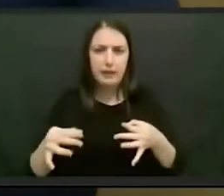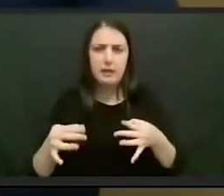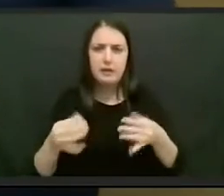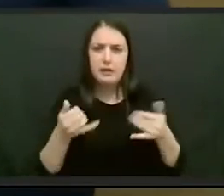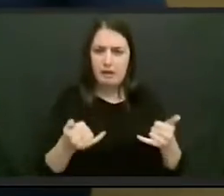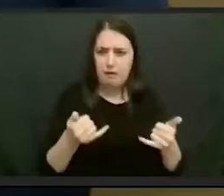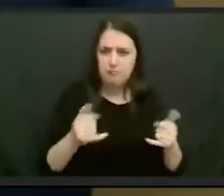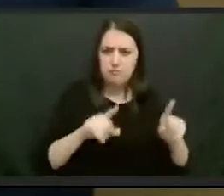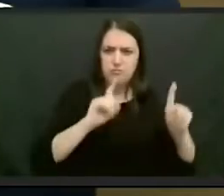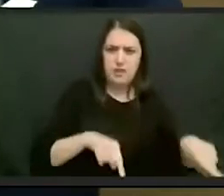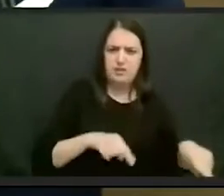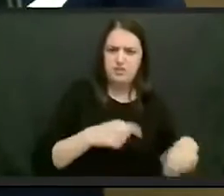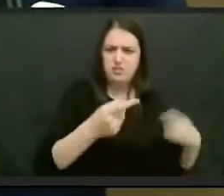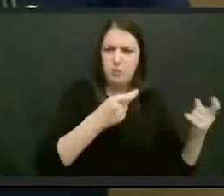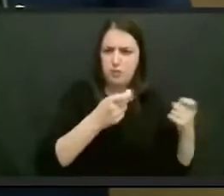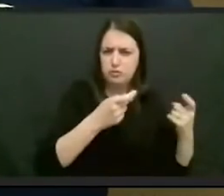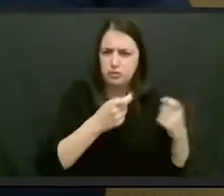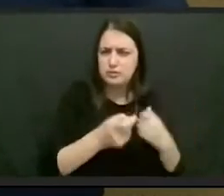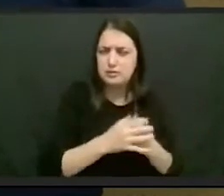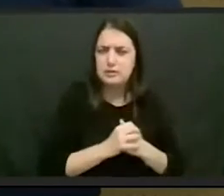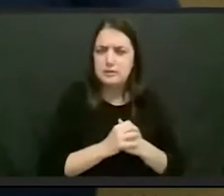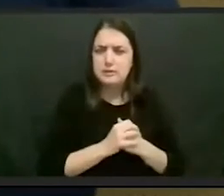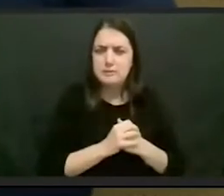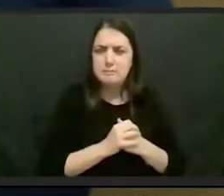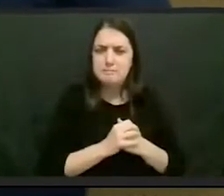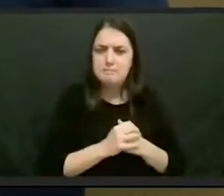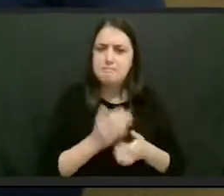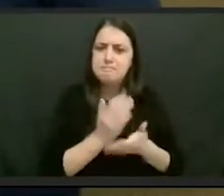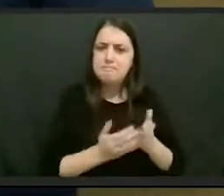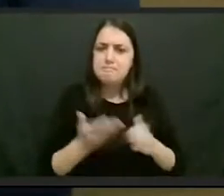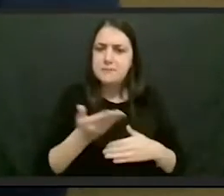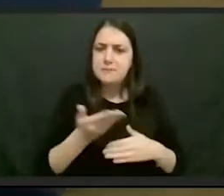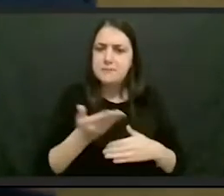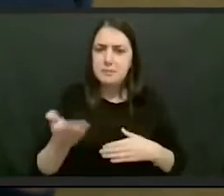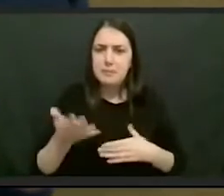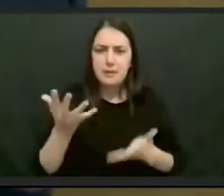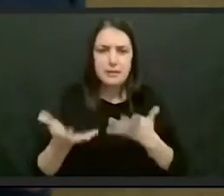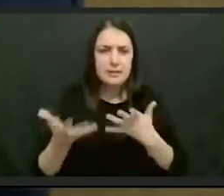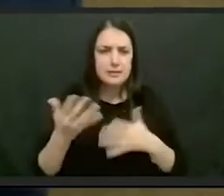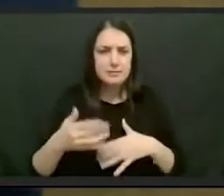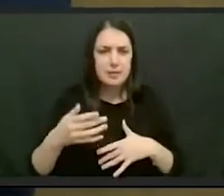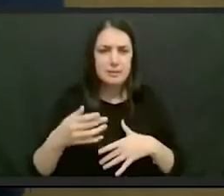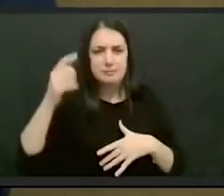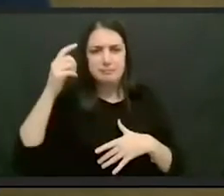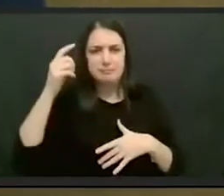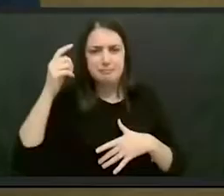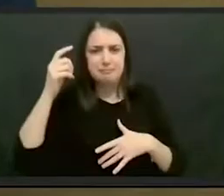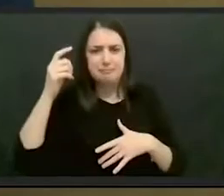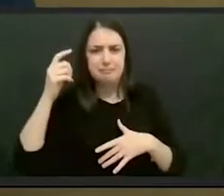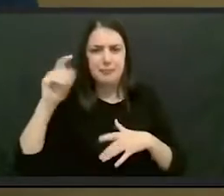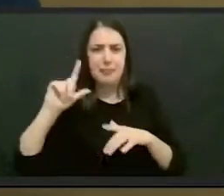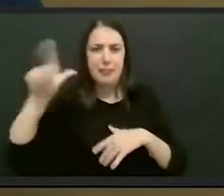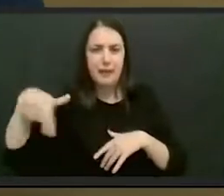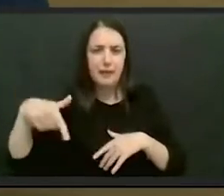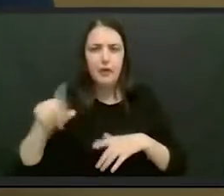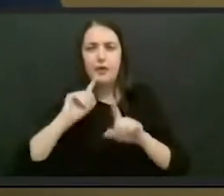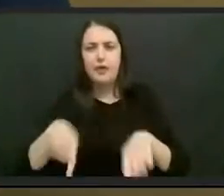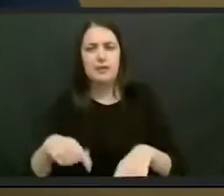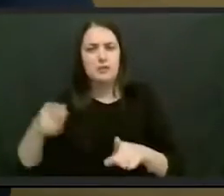come in. Some things I might be coming up later with more specific questions but I'll talk around the map. Tell you what we saw today where the actions are taking place and